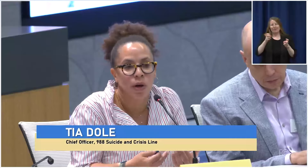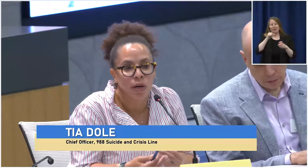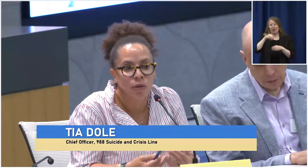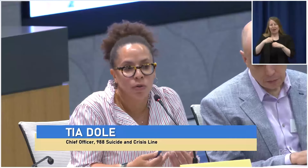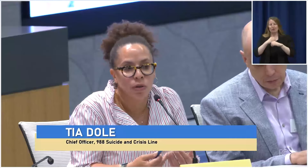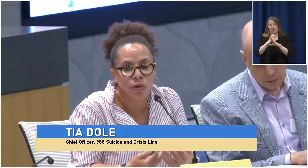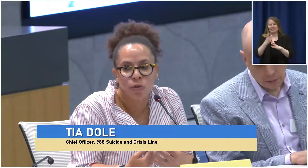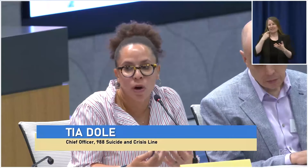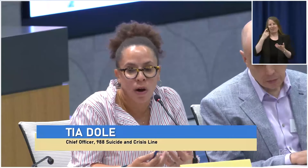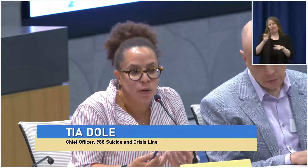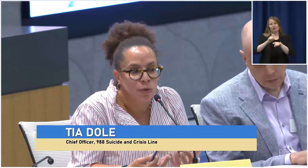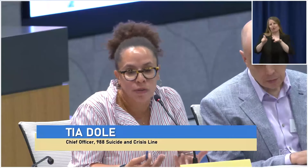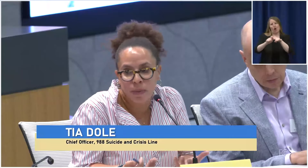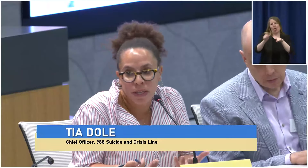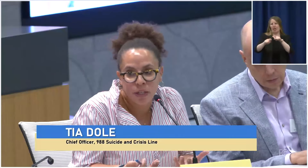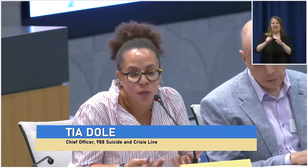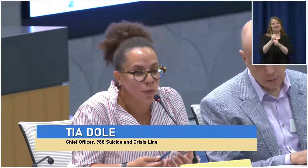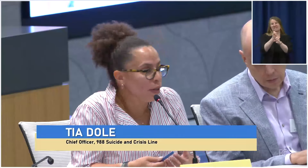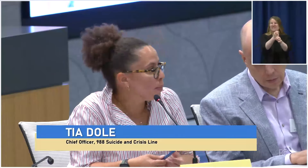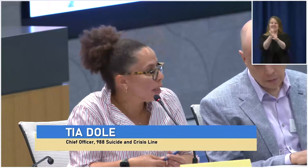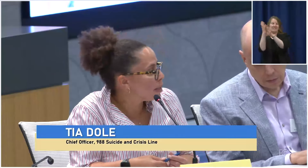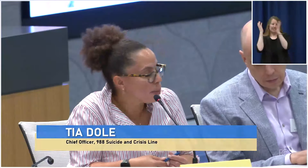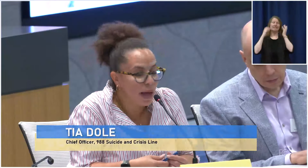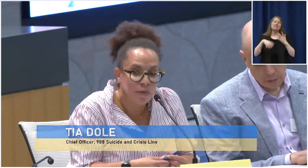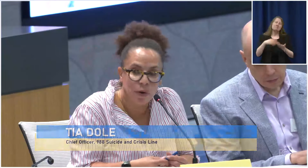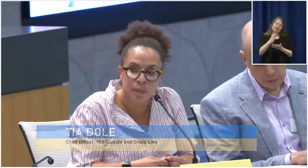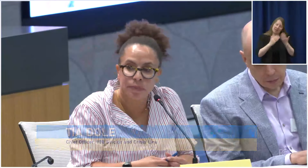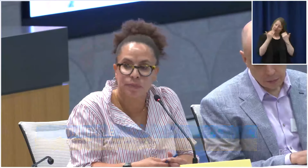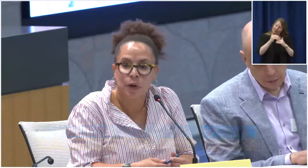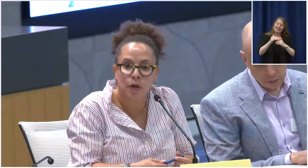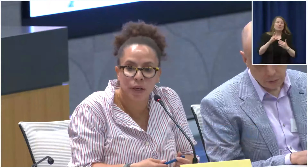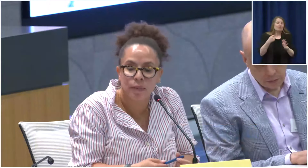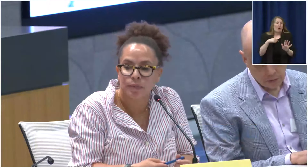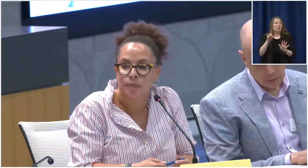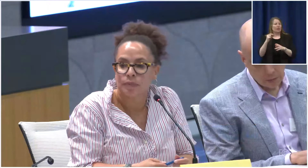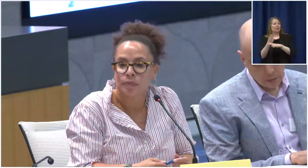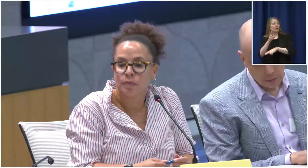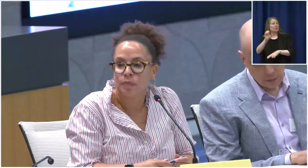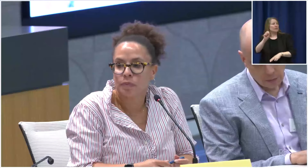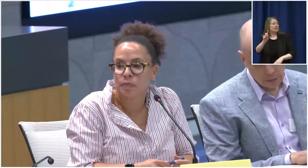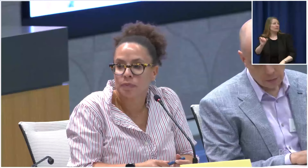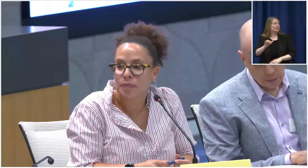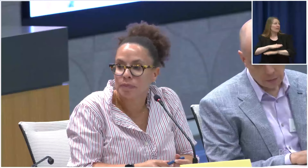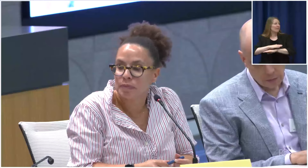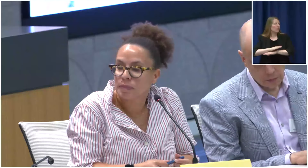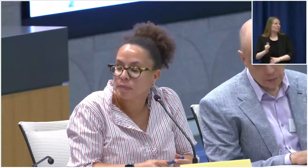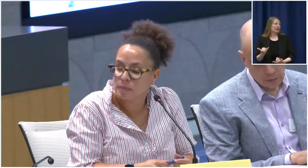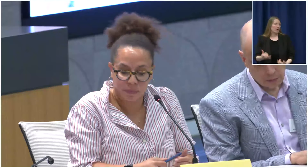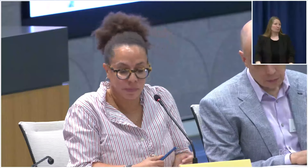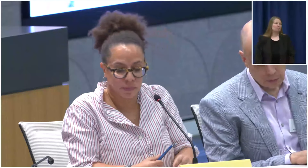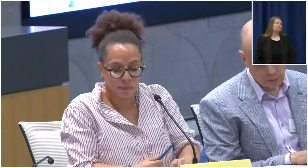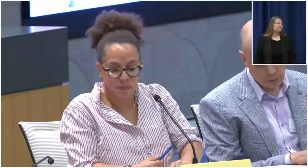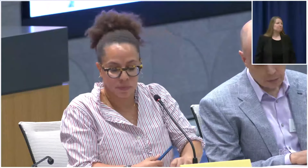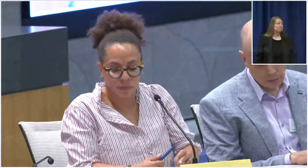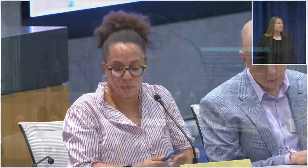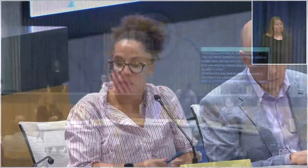WITH CSD IS ACTUALLY PEOPLE WHO MISUSE THE LINE. AND ARE ABUSIVE CALLERS WHO ARE NOT ACTUALLY PEOPLE IN CRISIS.